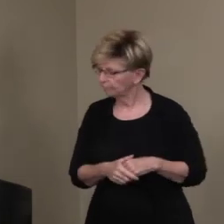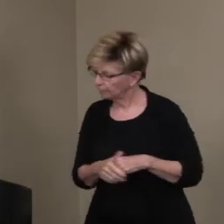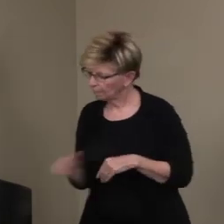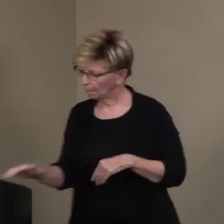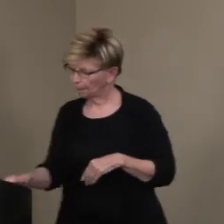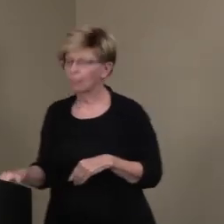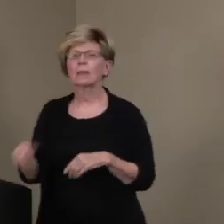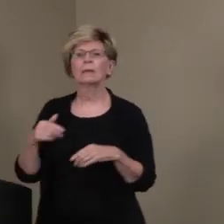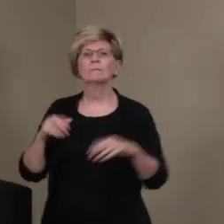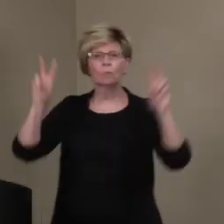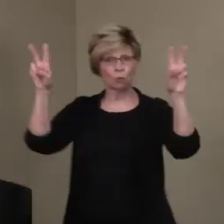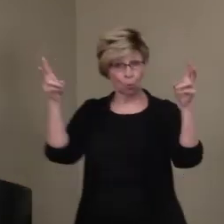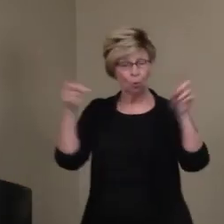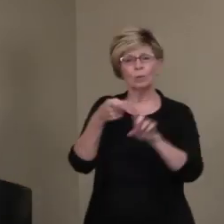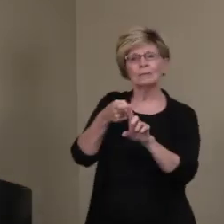okay